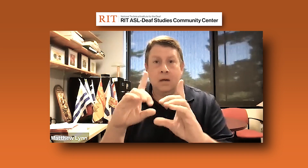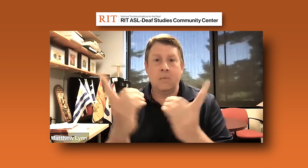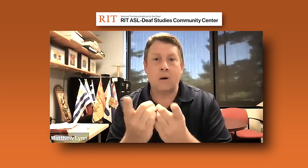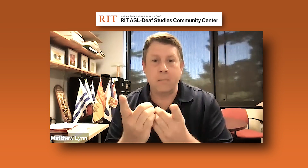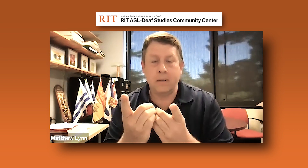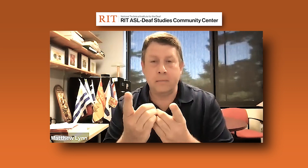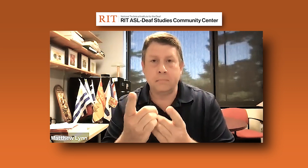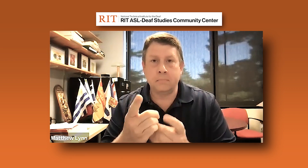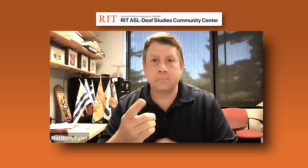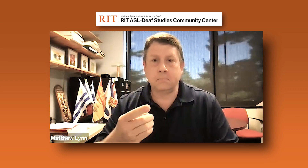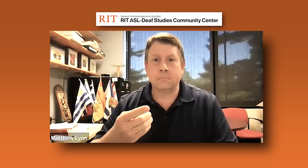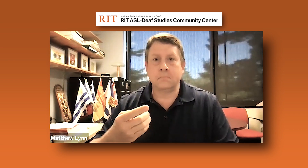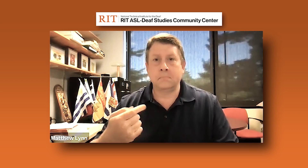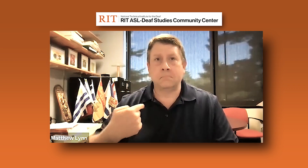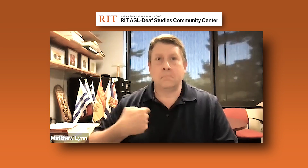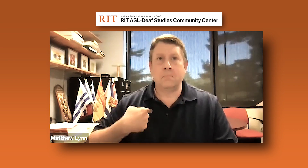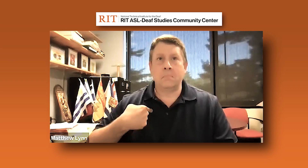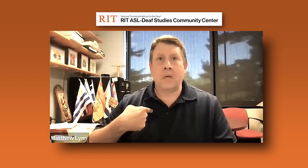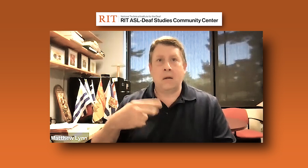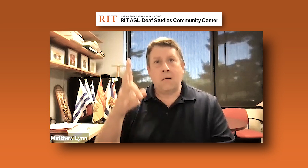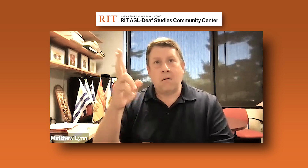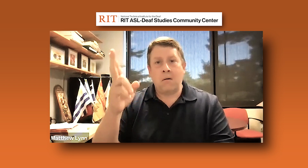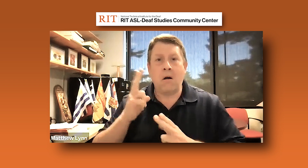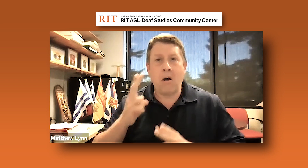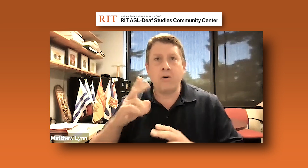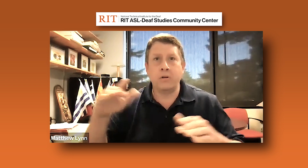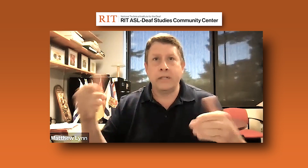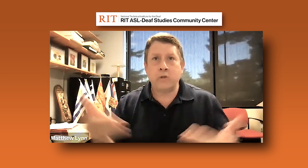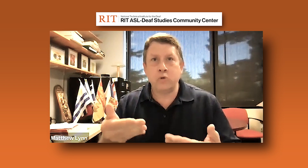of the NTID Science and Mathematics Department.